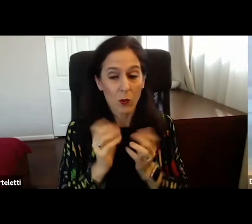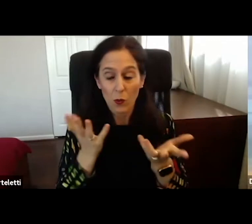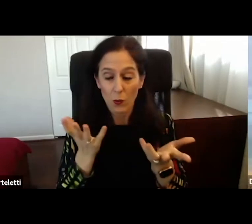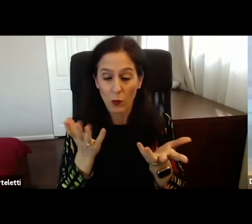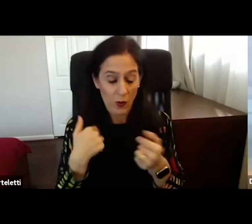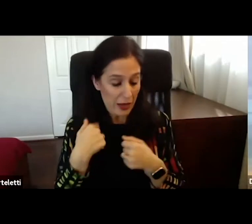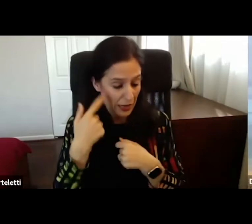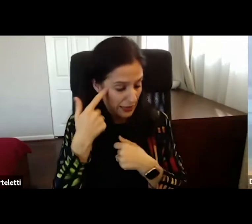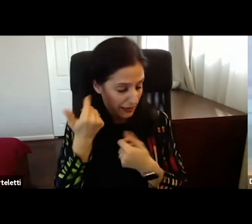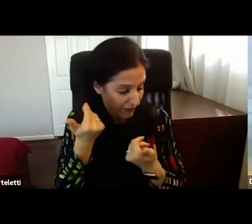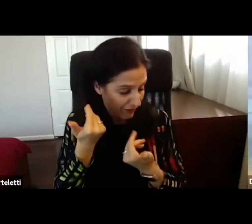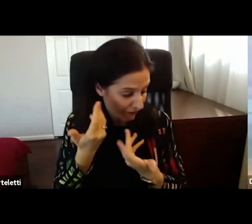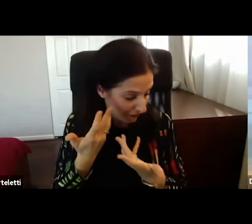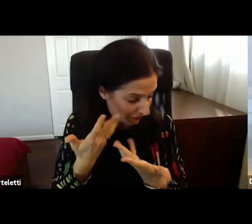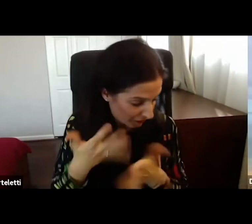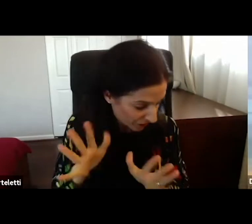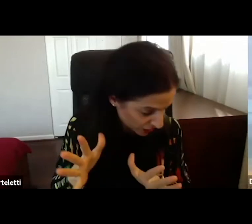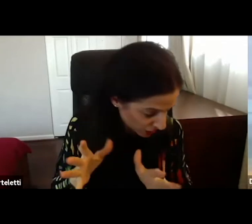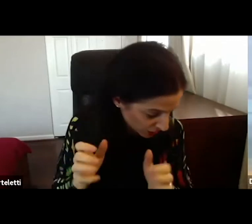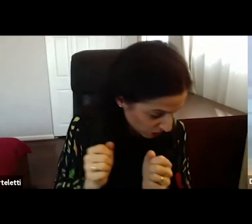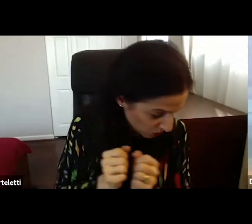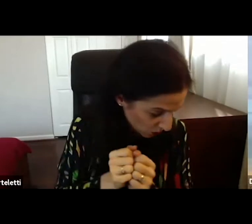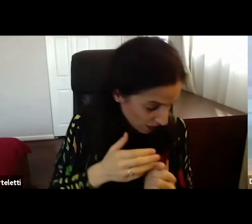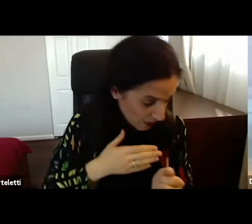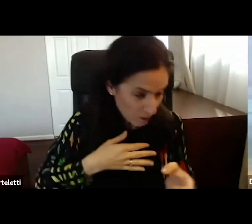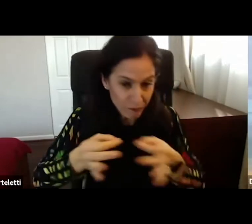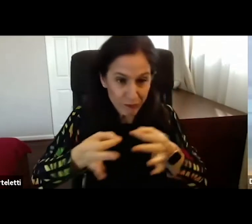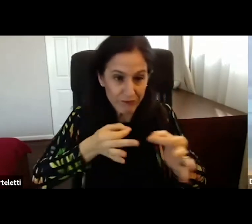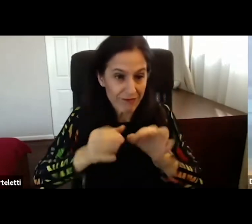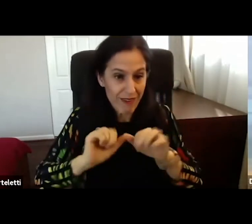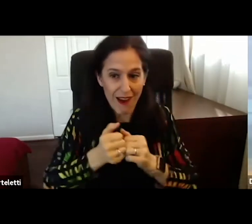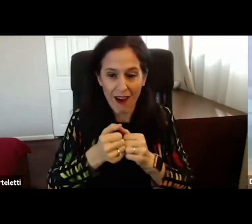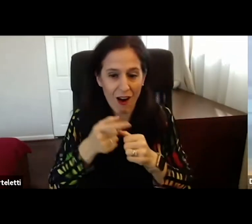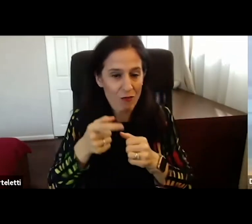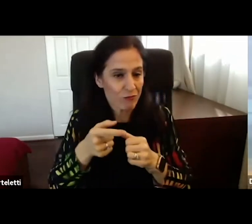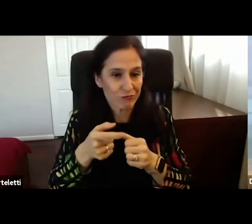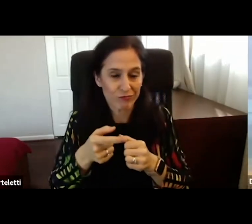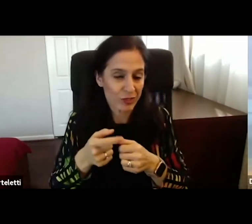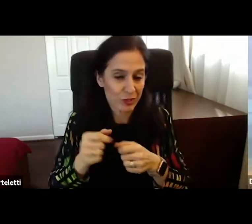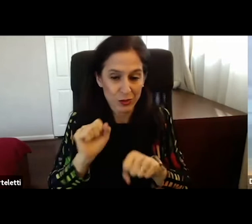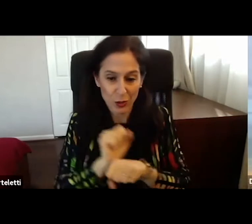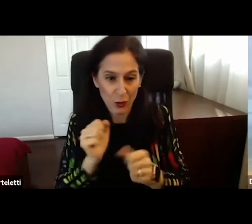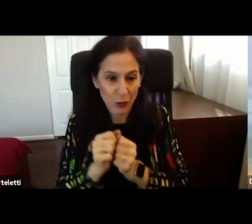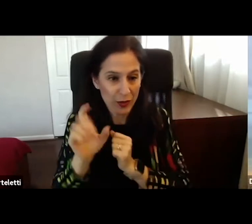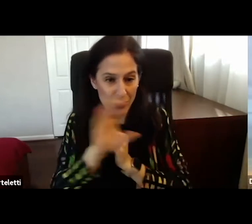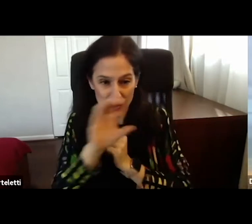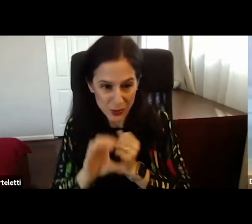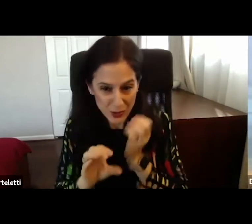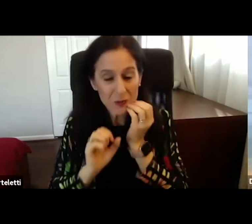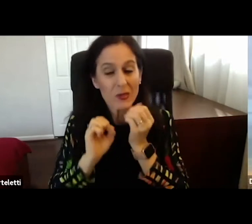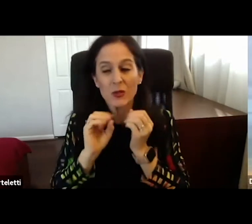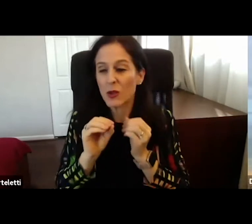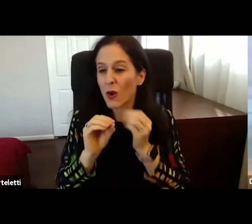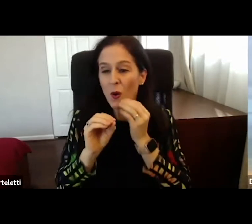all right then i think that i have finished with my housekeeping on how to